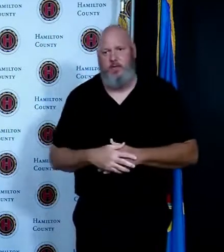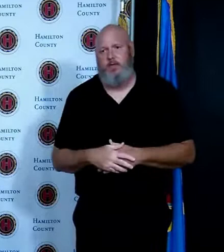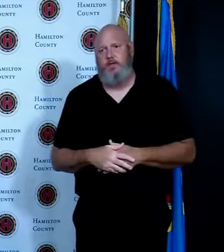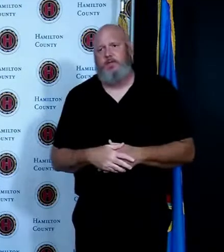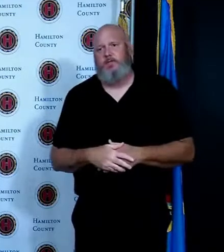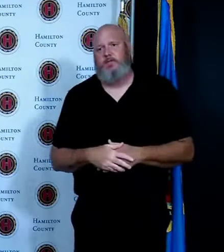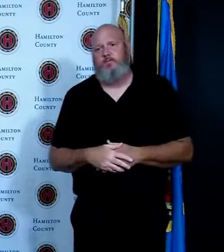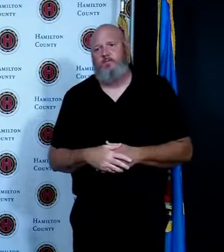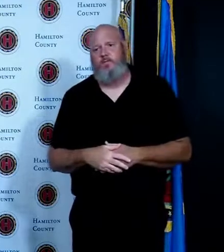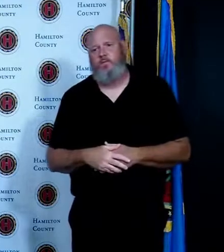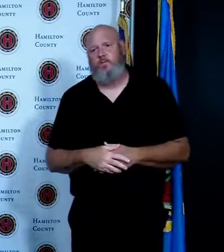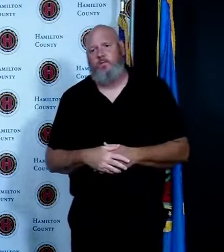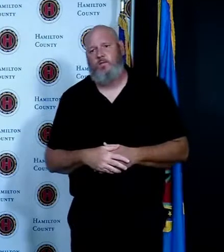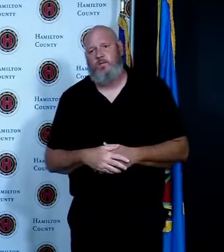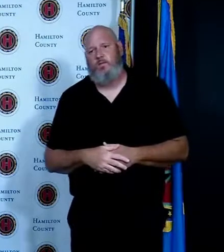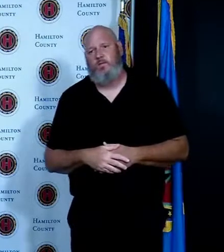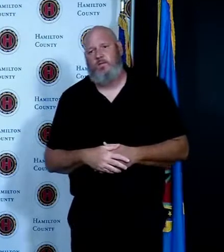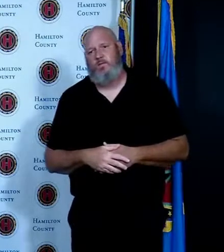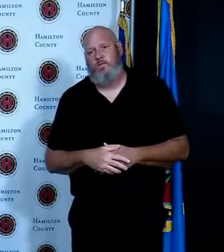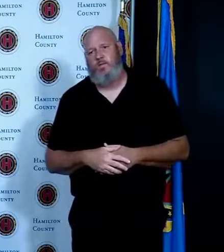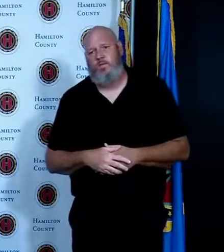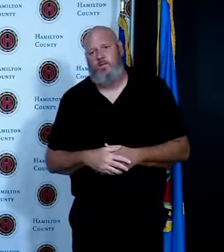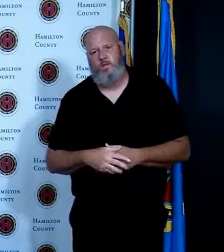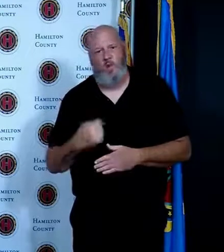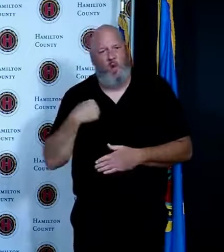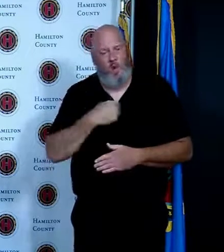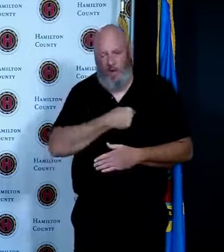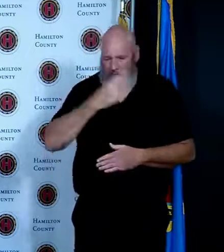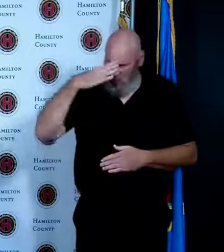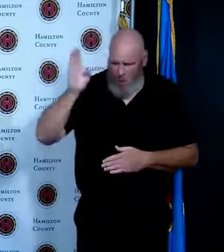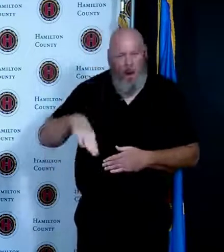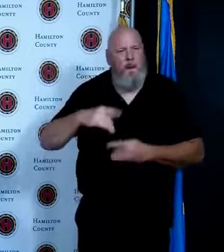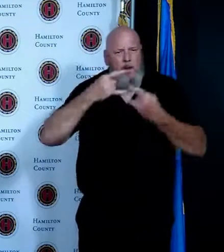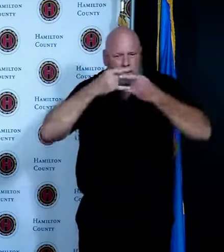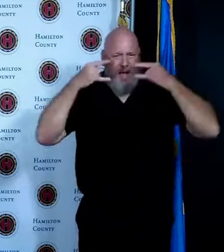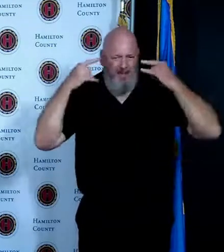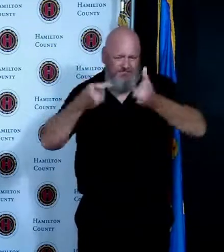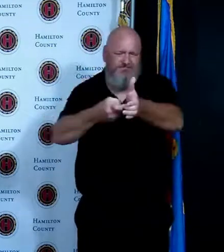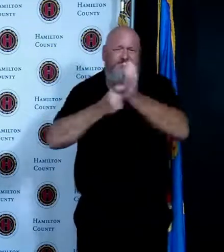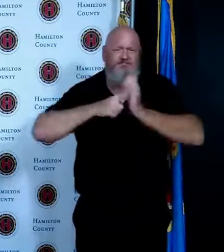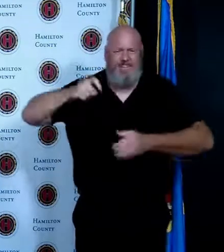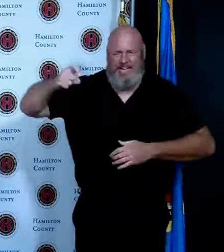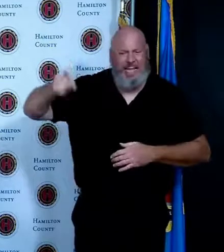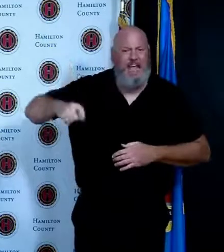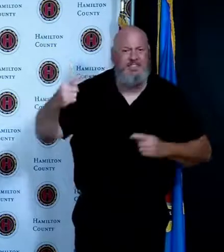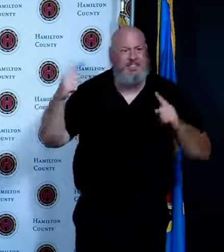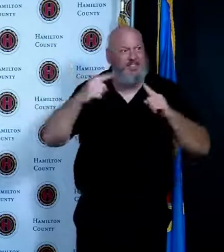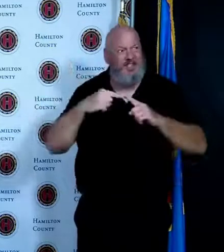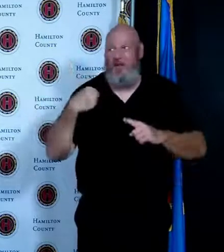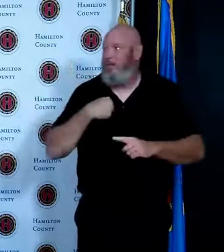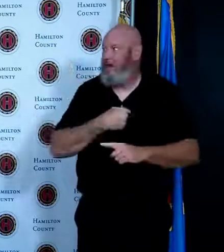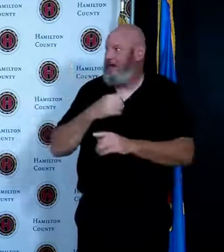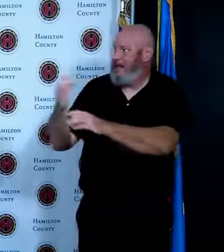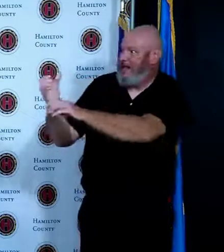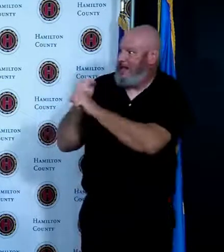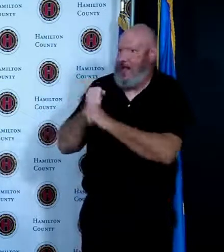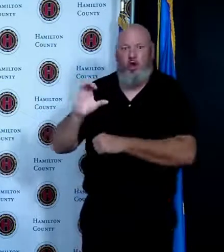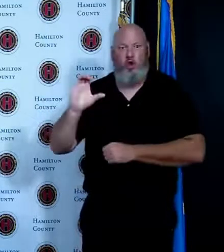while it's mandated now that we wear masks in Hamilton County if we're successful and we do a great job and we shift back down to orange or to yellow